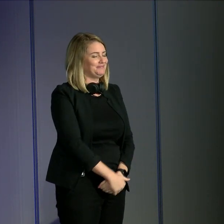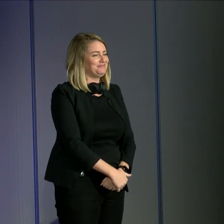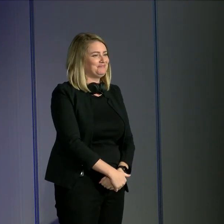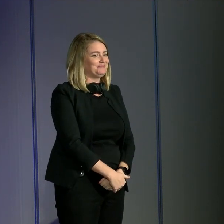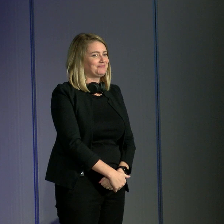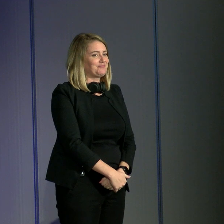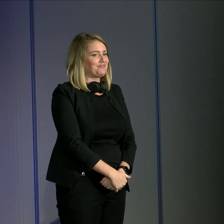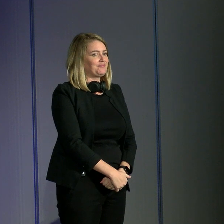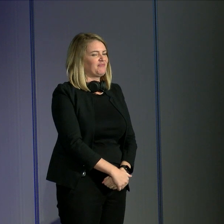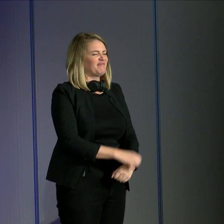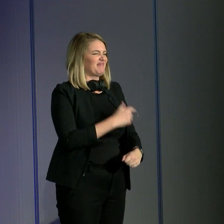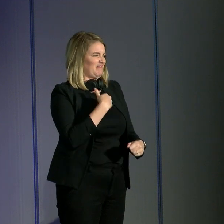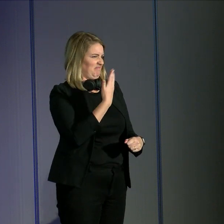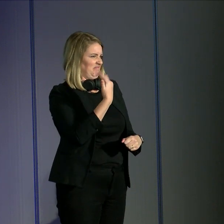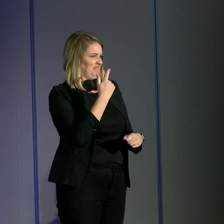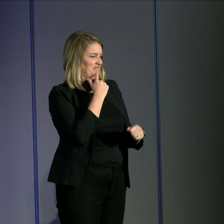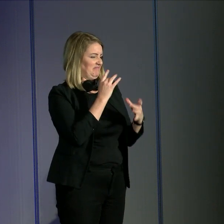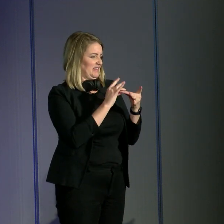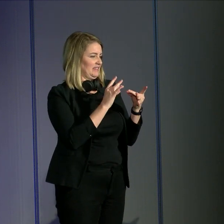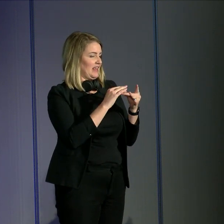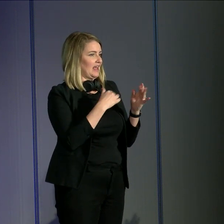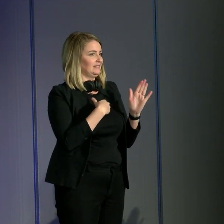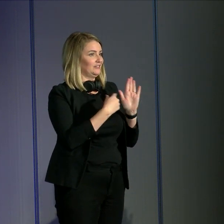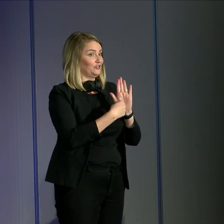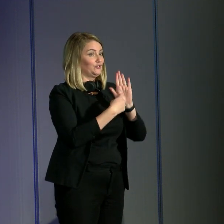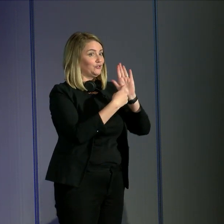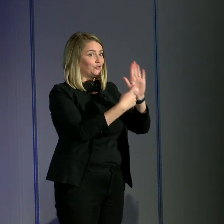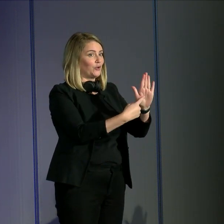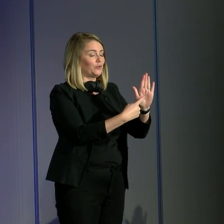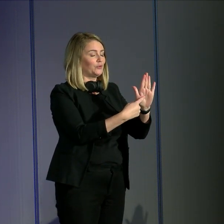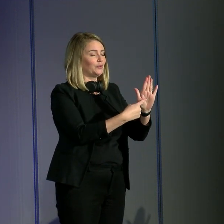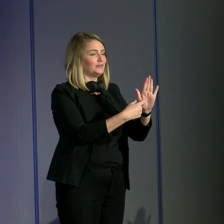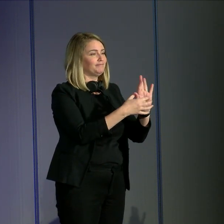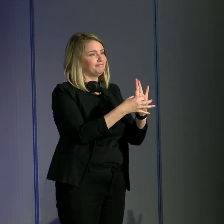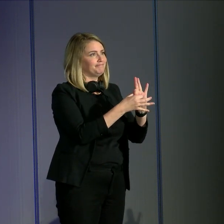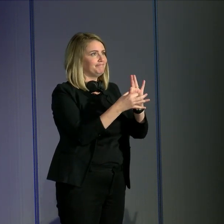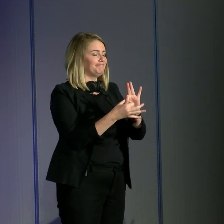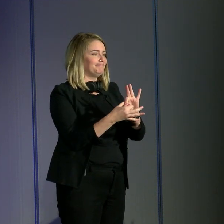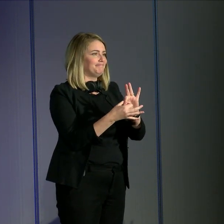So as I said, I was going to show this to you in terms of the ARC platform.